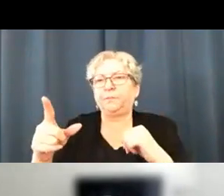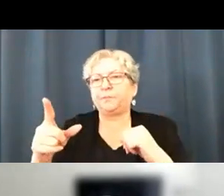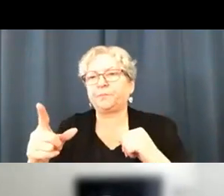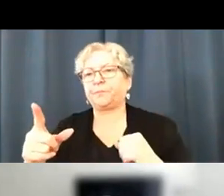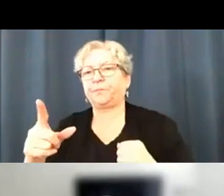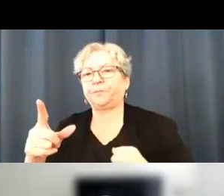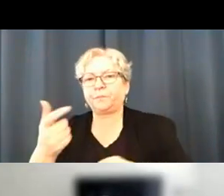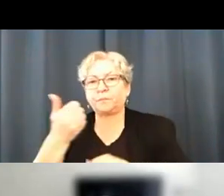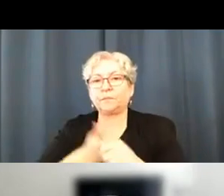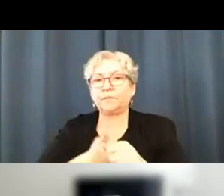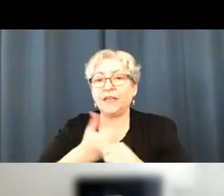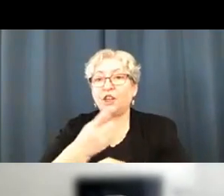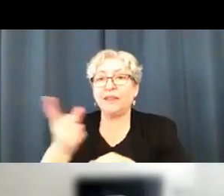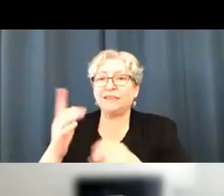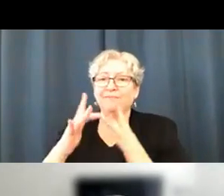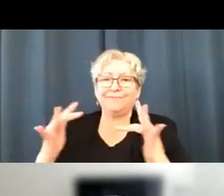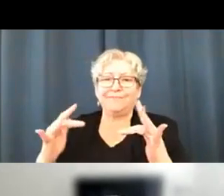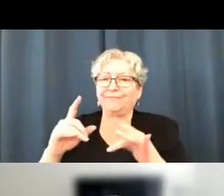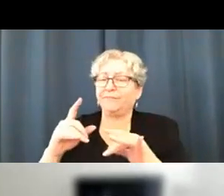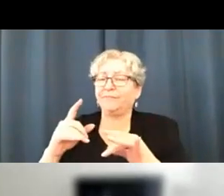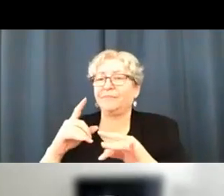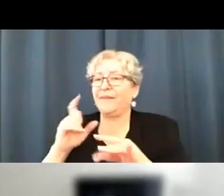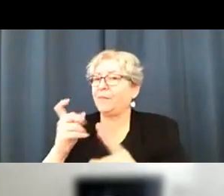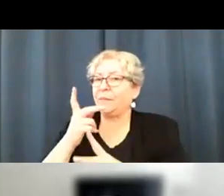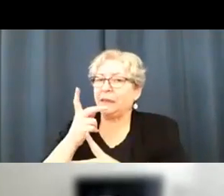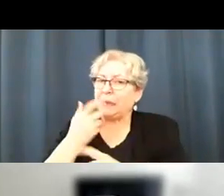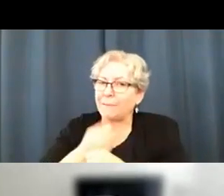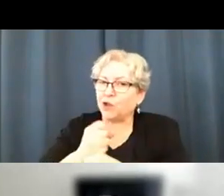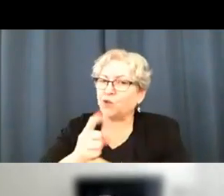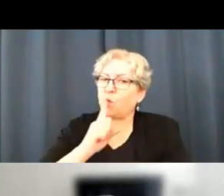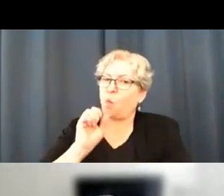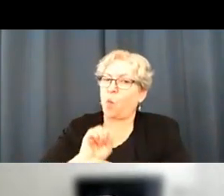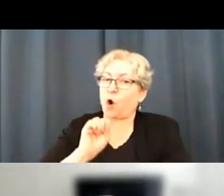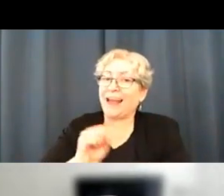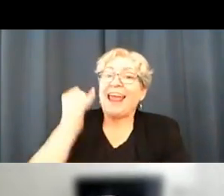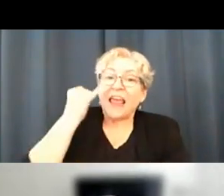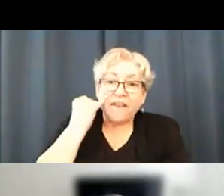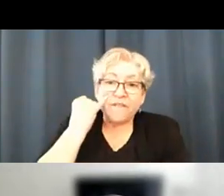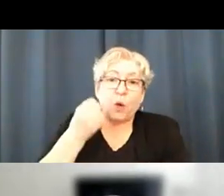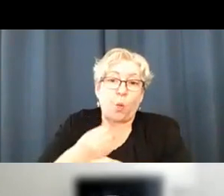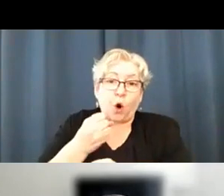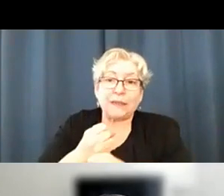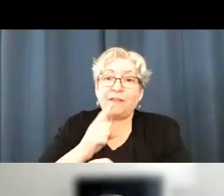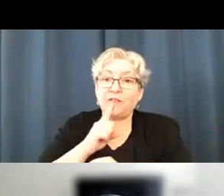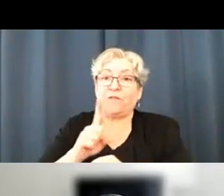Each one of these different varieties needs to be checked to make sure it works.. If it does work, if it is fully accessible, which it can be,